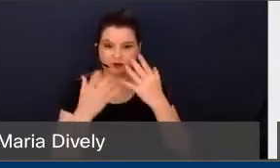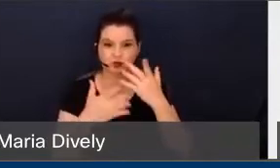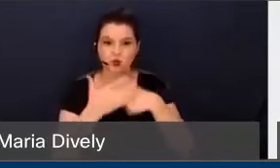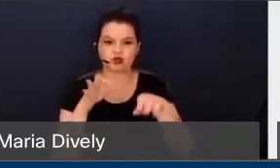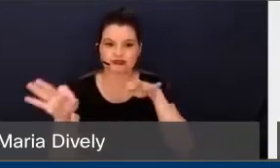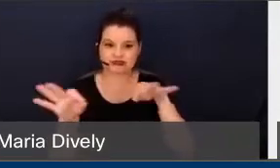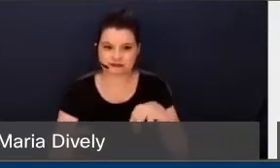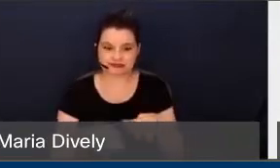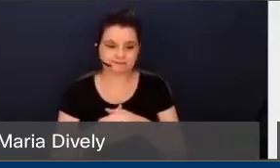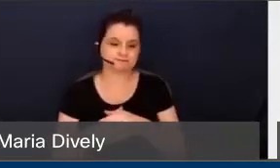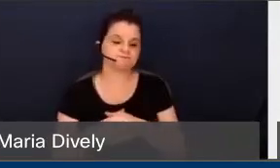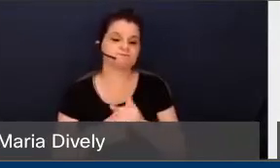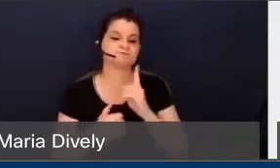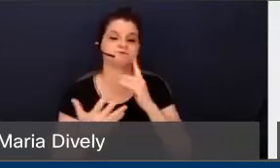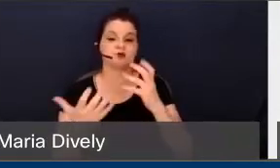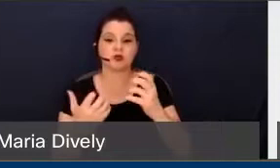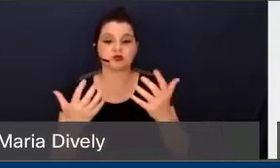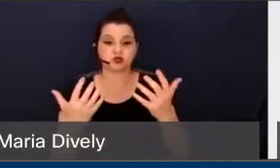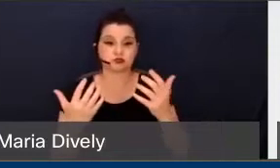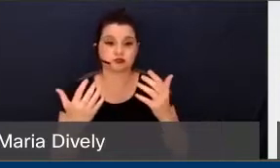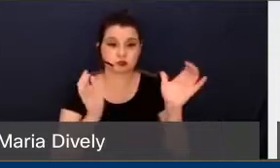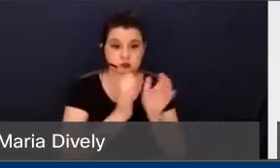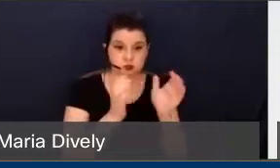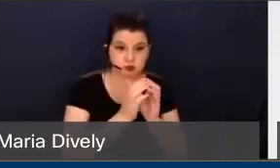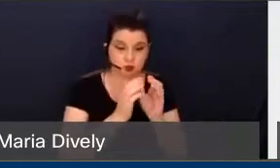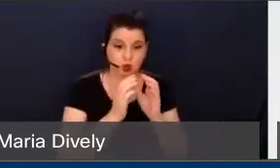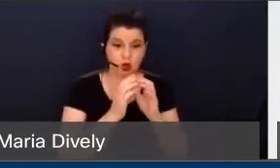Um, you wanna combine small pie chart slices.